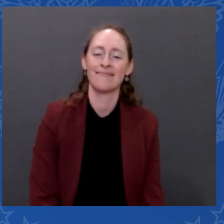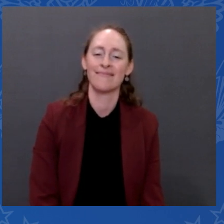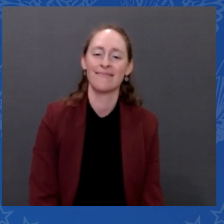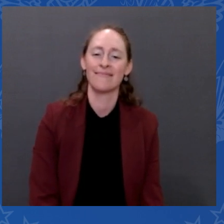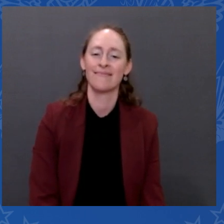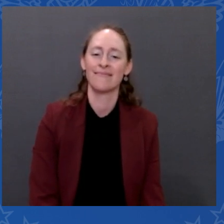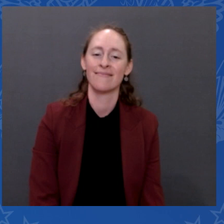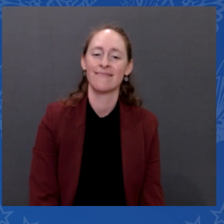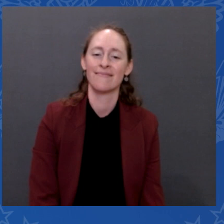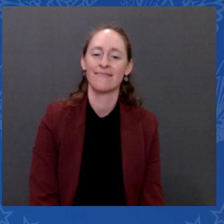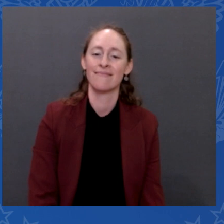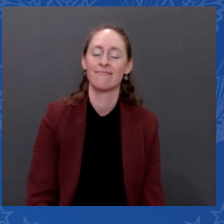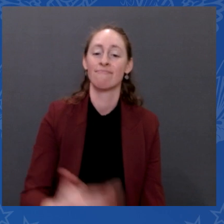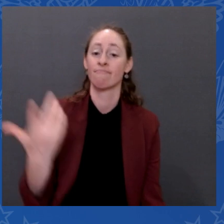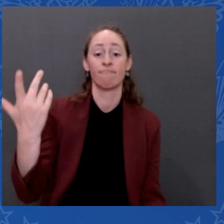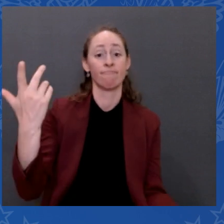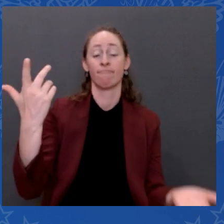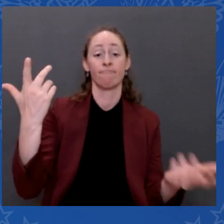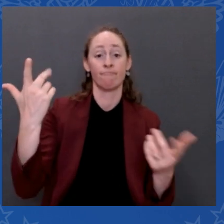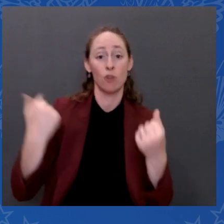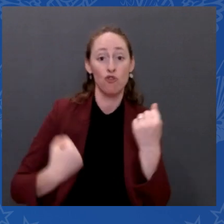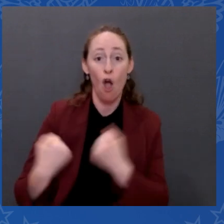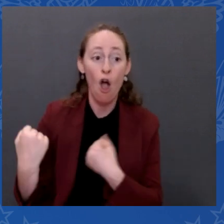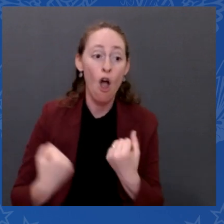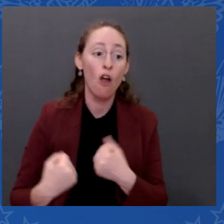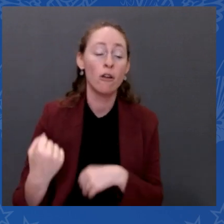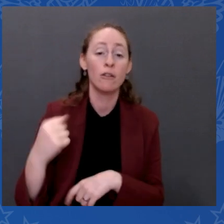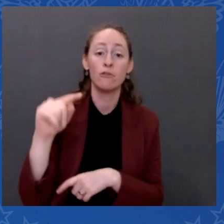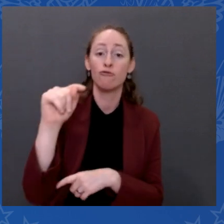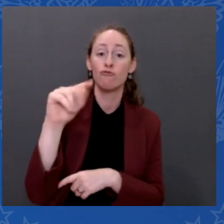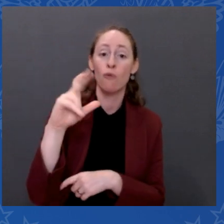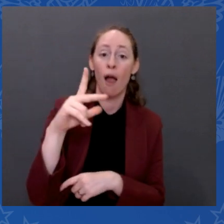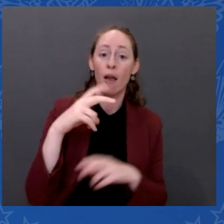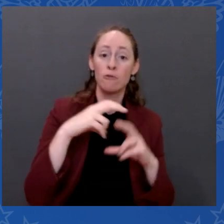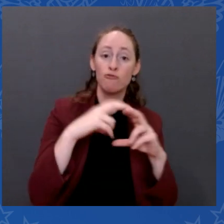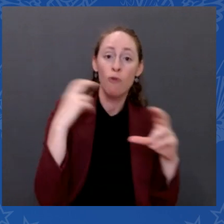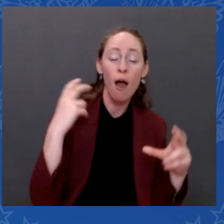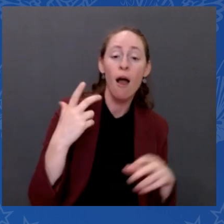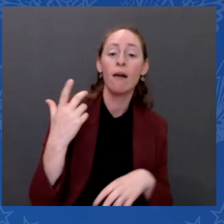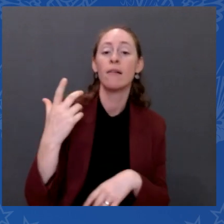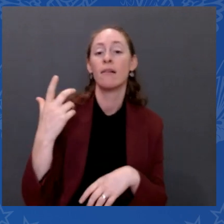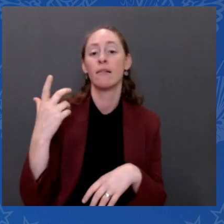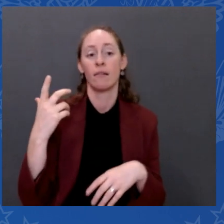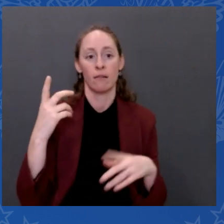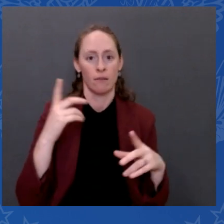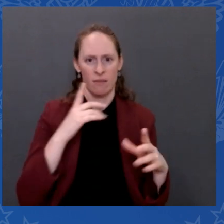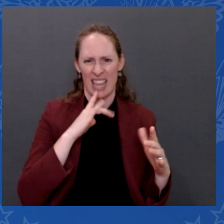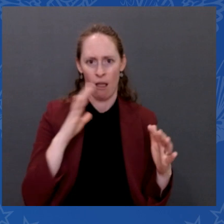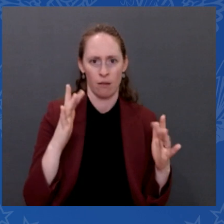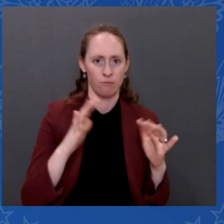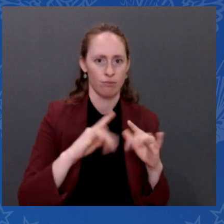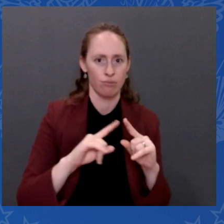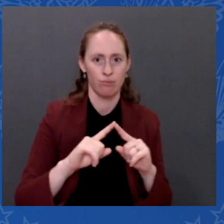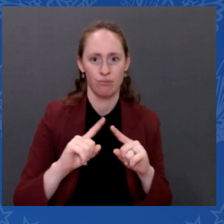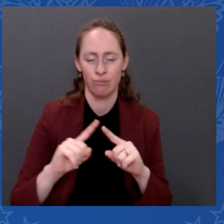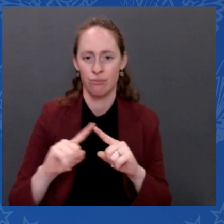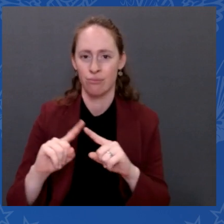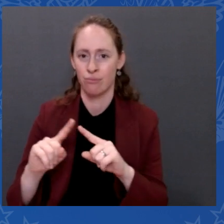goes by an exponential scale effect. Every single new range of models, you see an exponential increase in semiconductors.